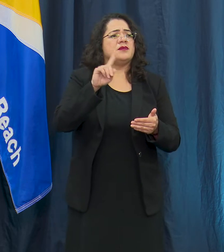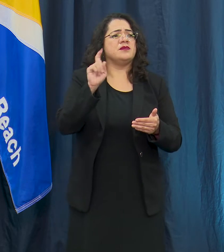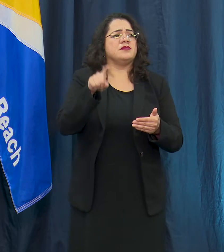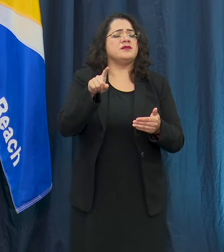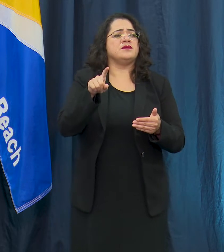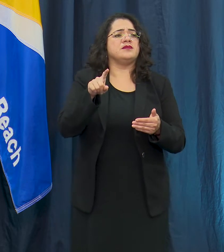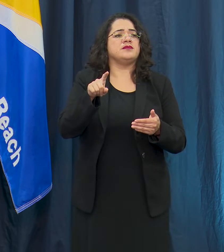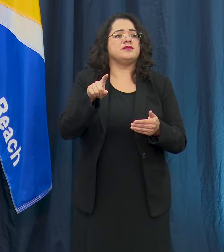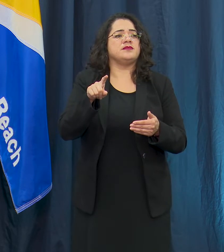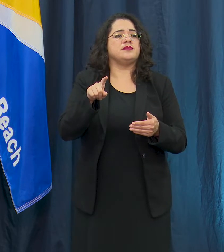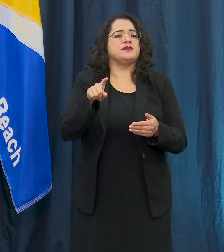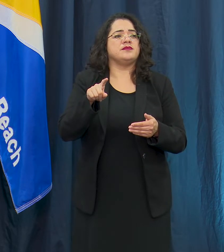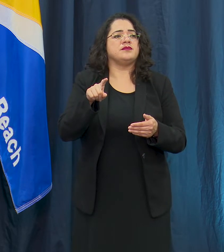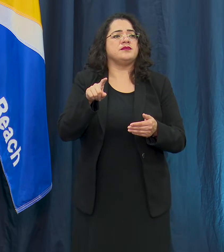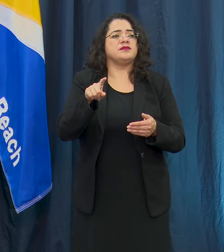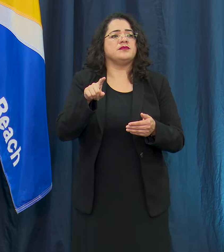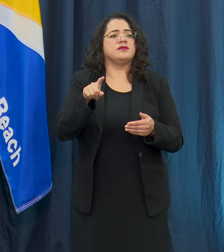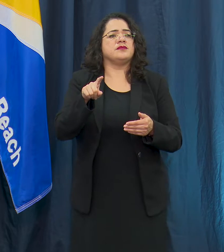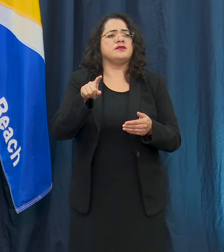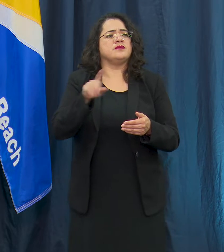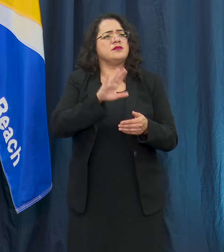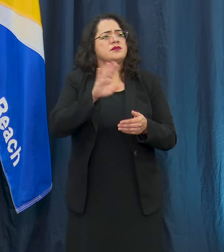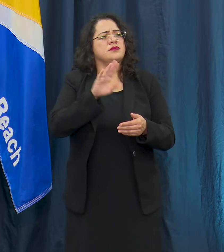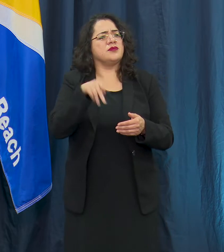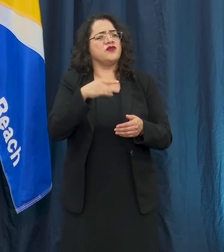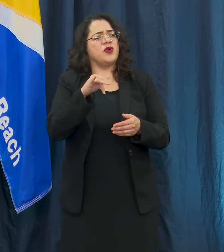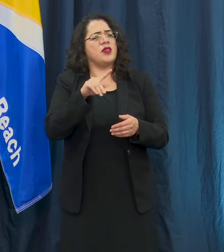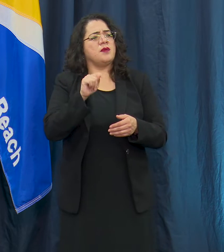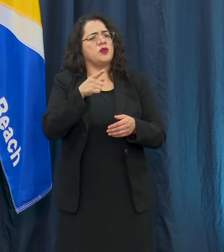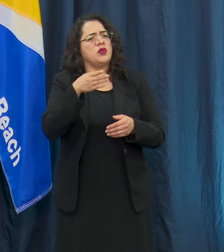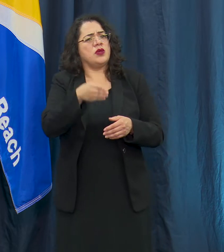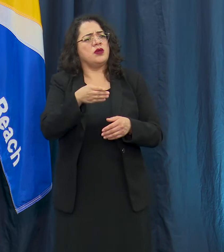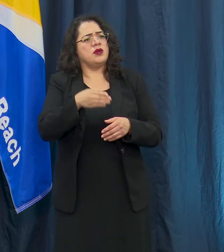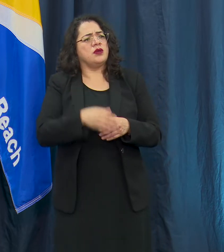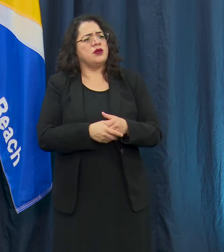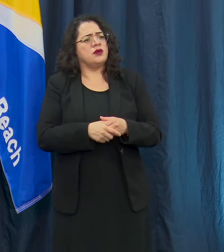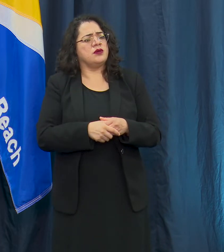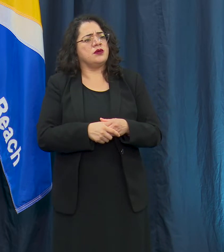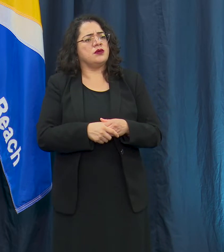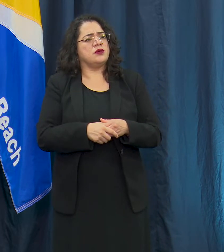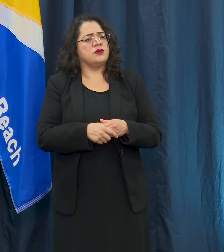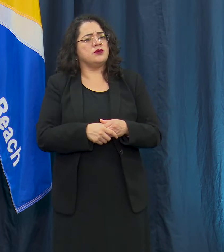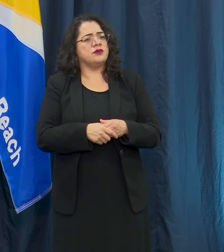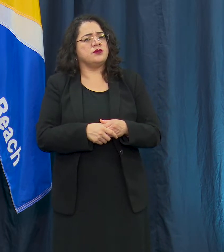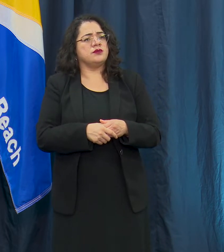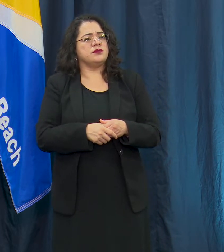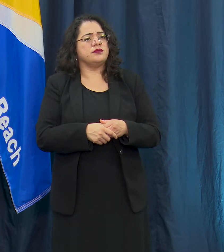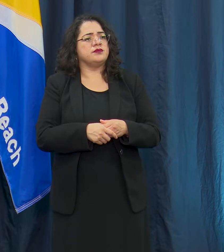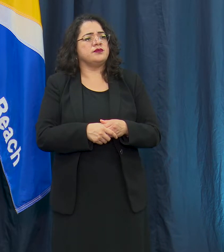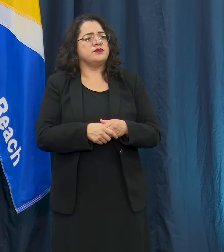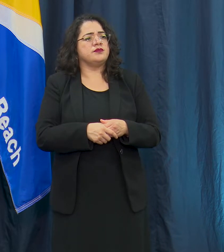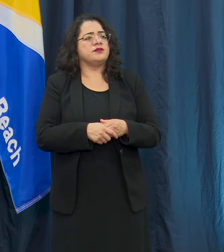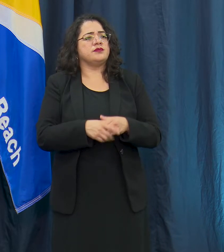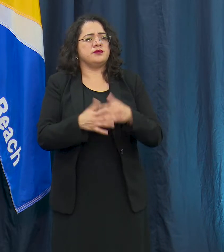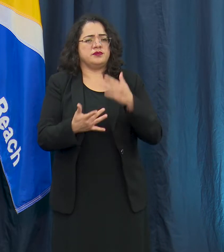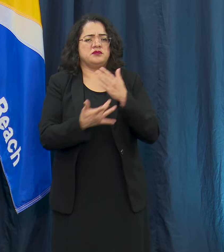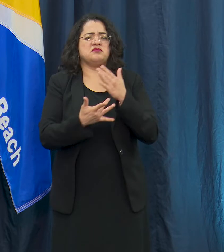Philip It looks like we're having some technical issues so do